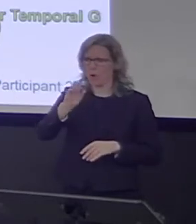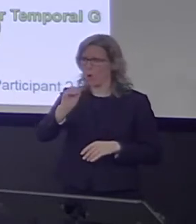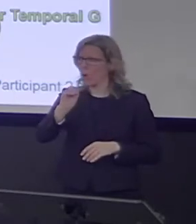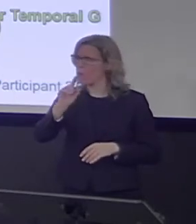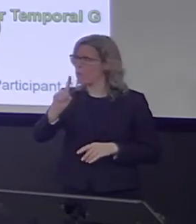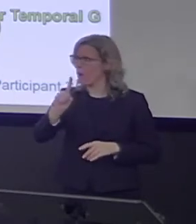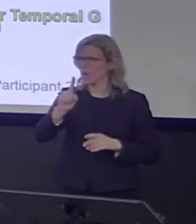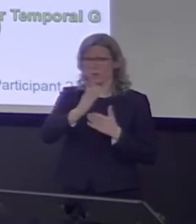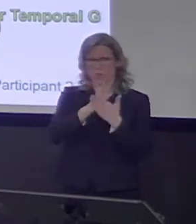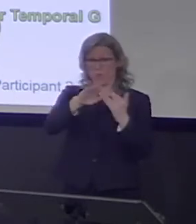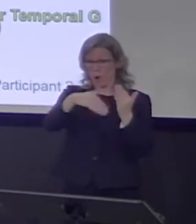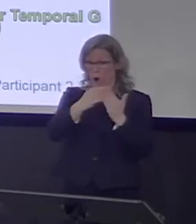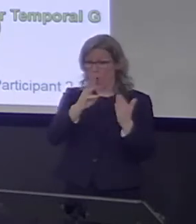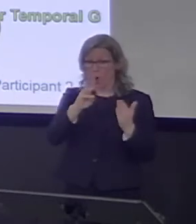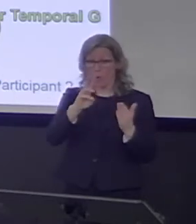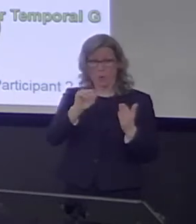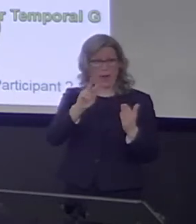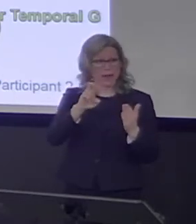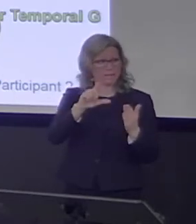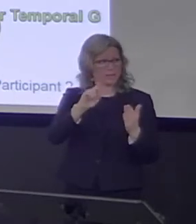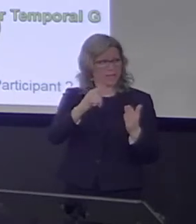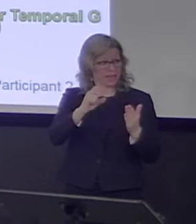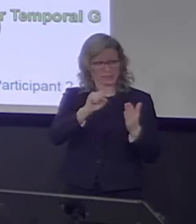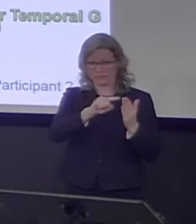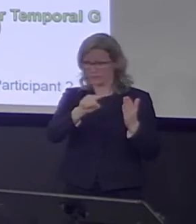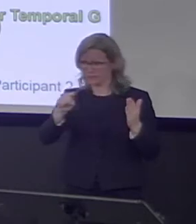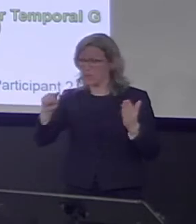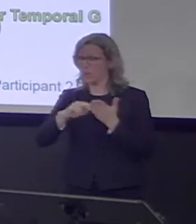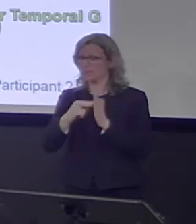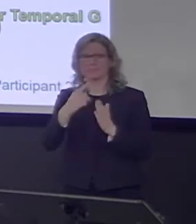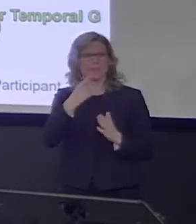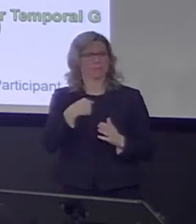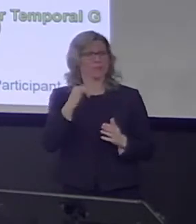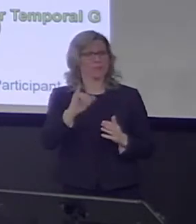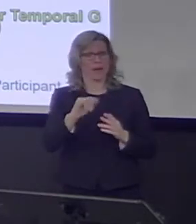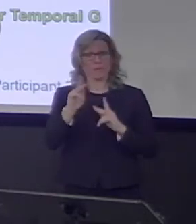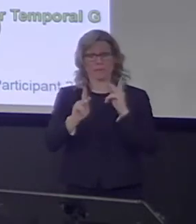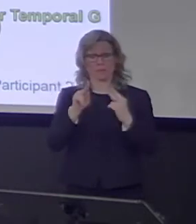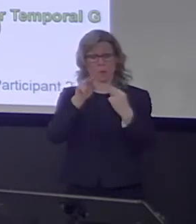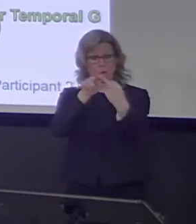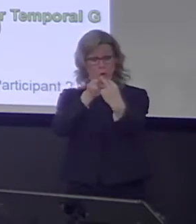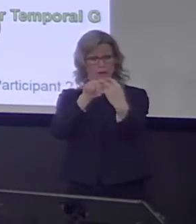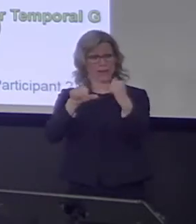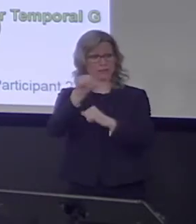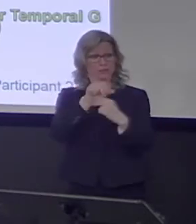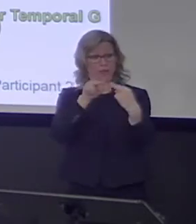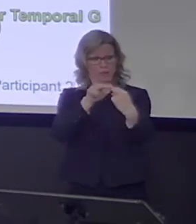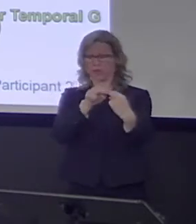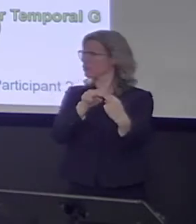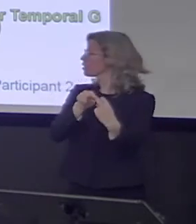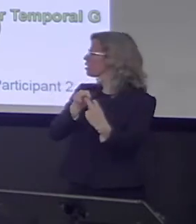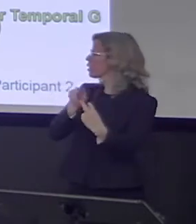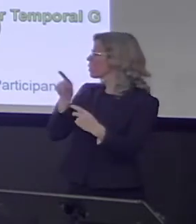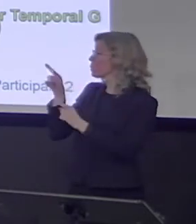is telling me that when people are looking at each other, these parts of the brains are cohering,